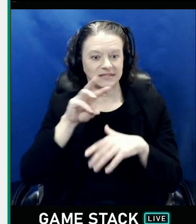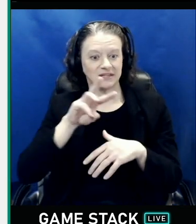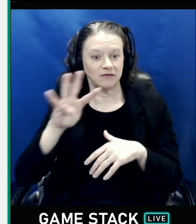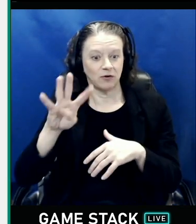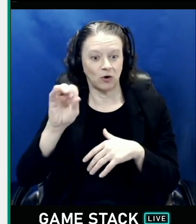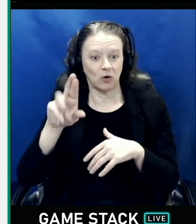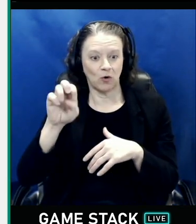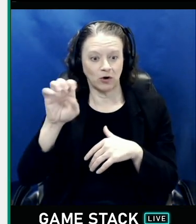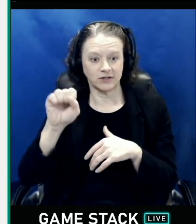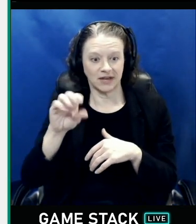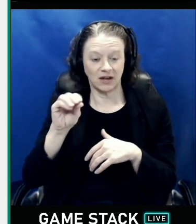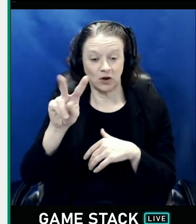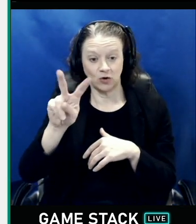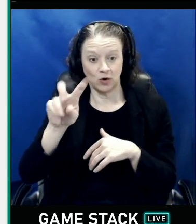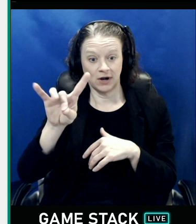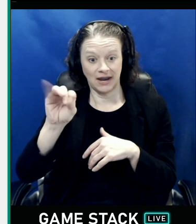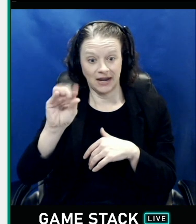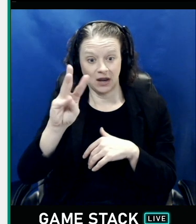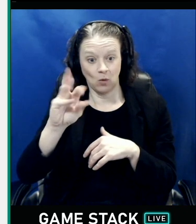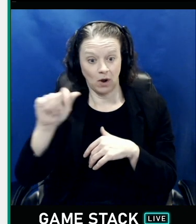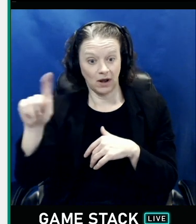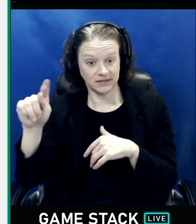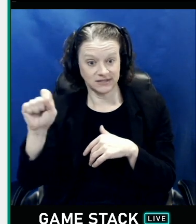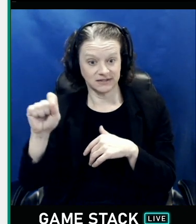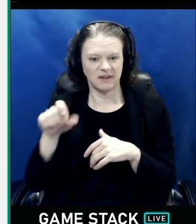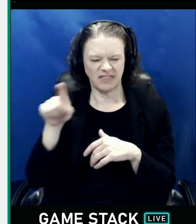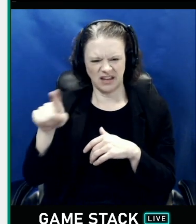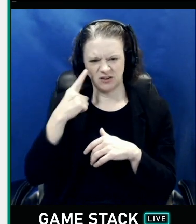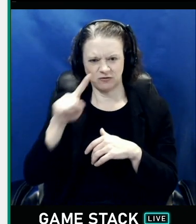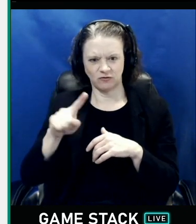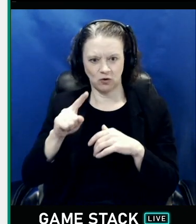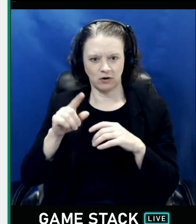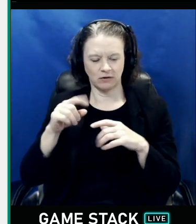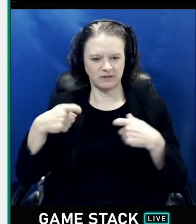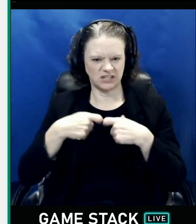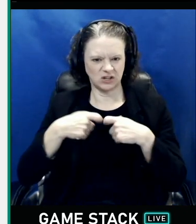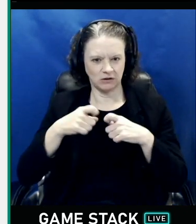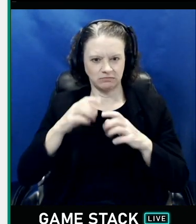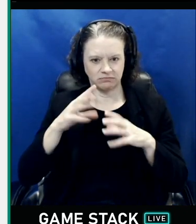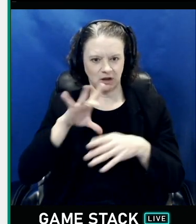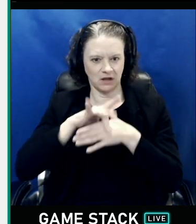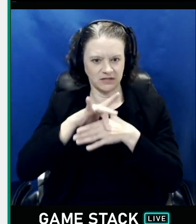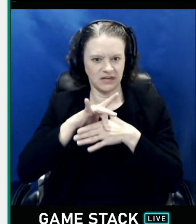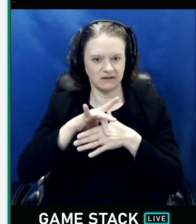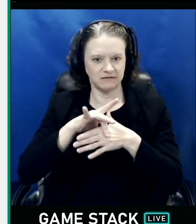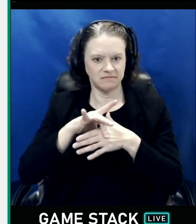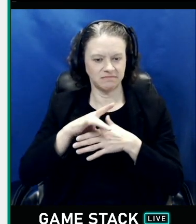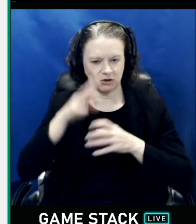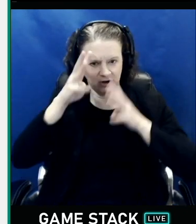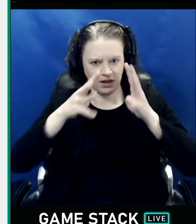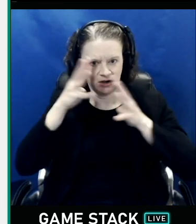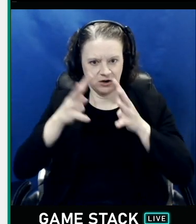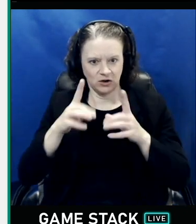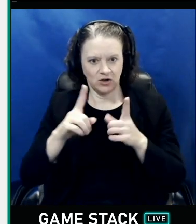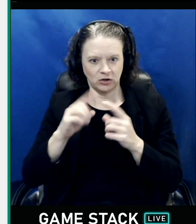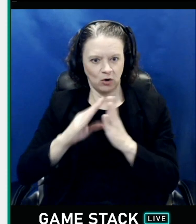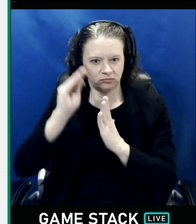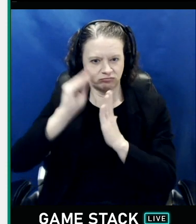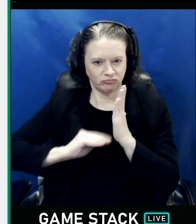These products arm digital content creators and software developers to battle, bake, combat, compile and rip render times.